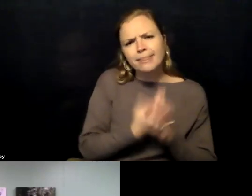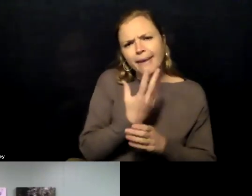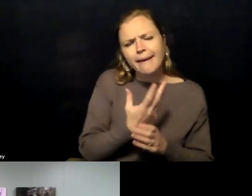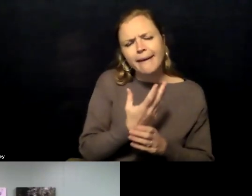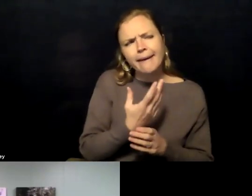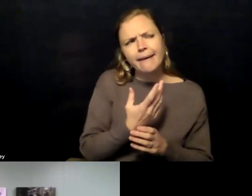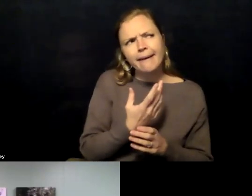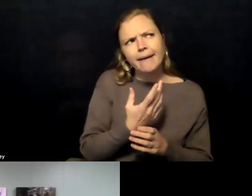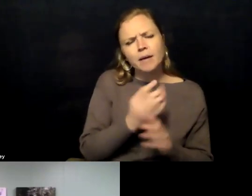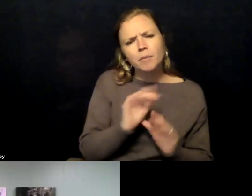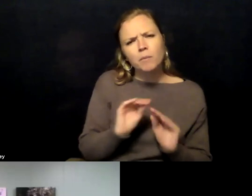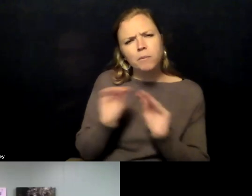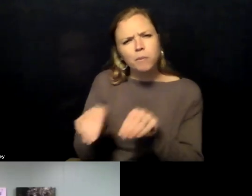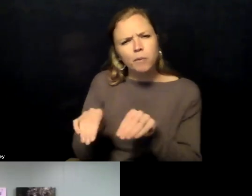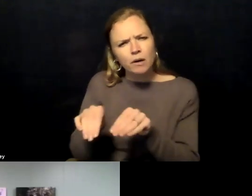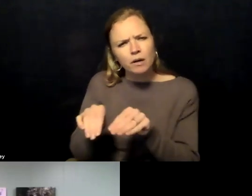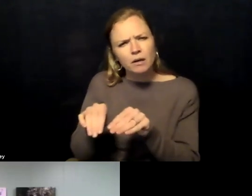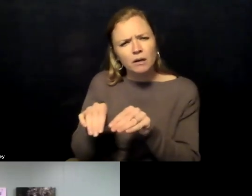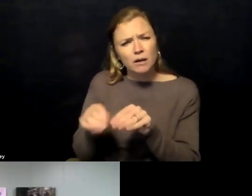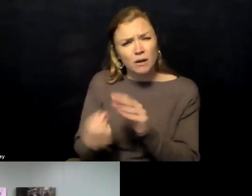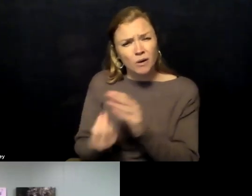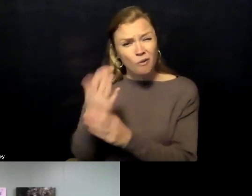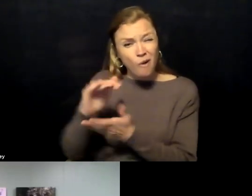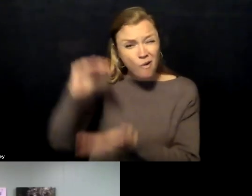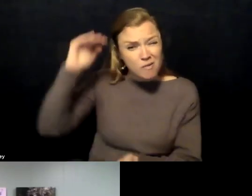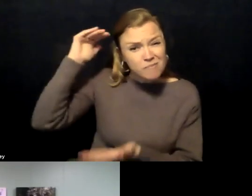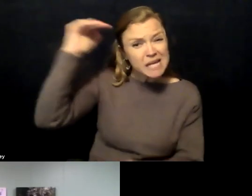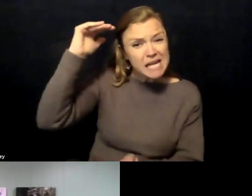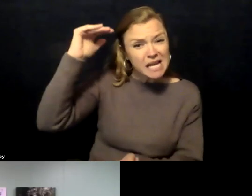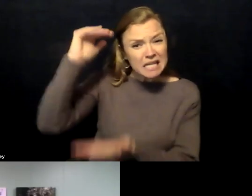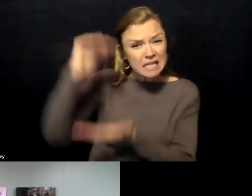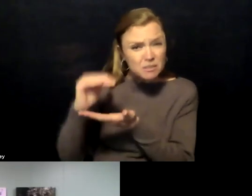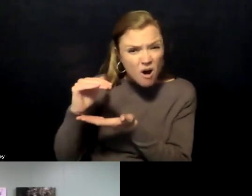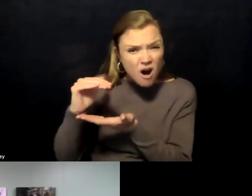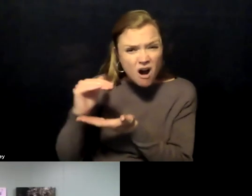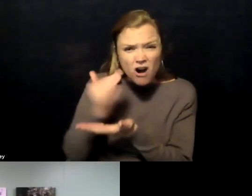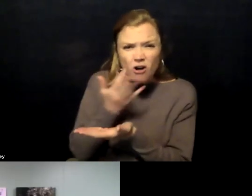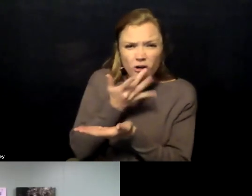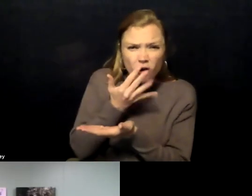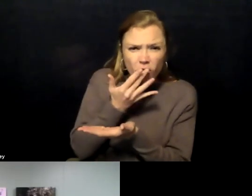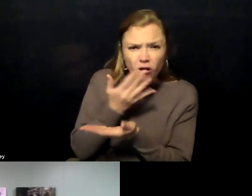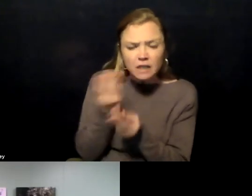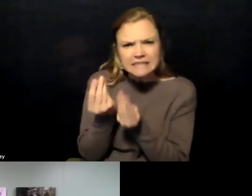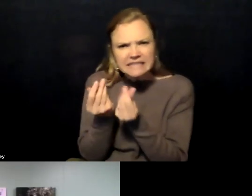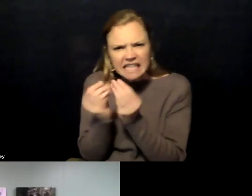texture? What's the color? Yeah that sort of thing, so there